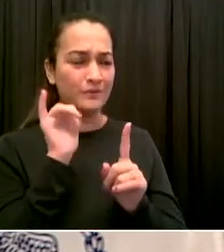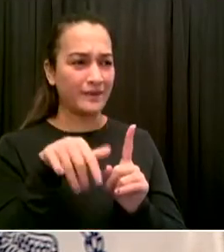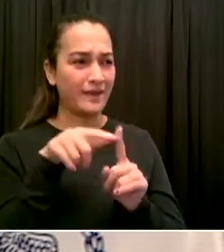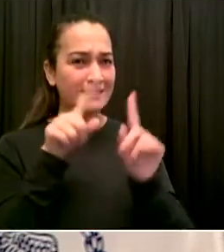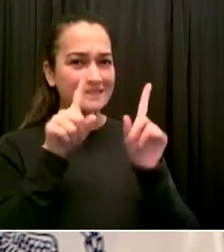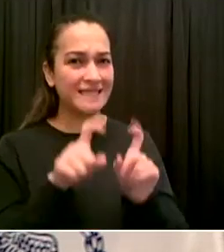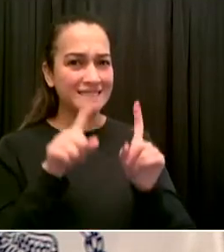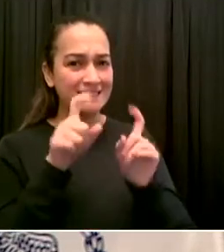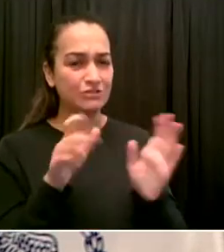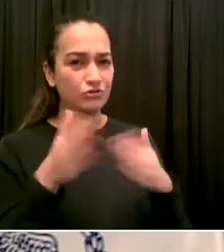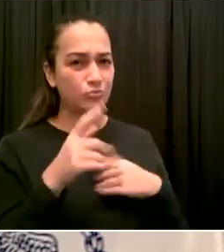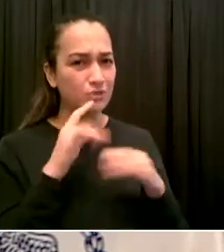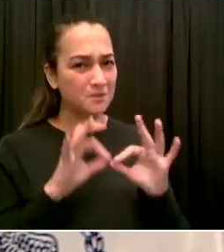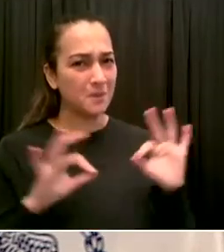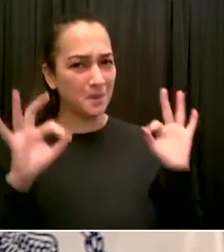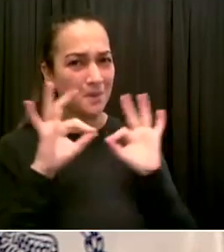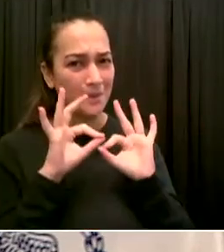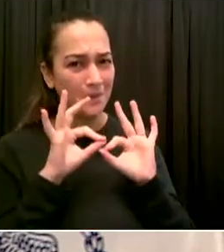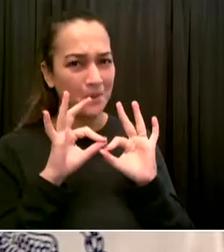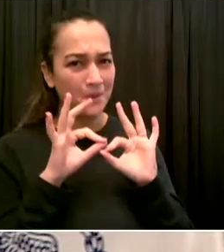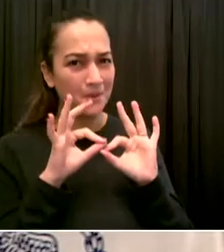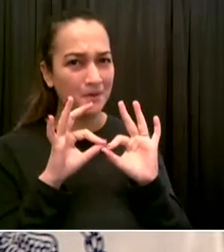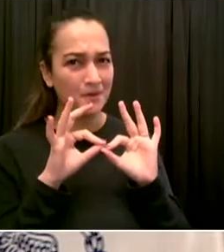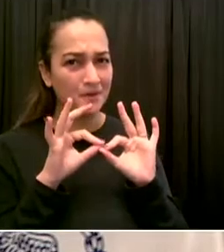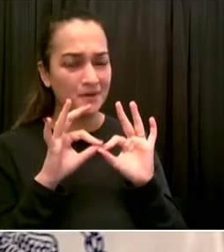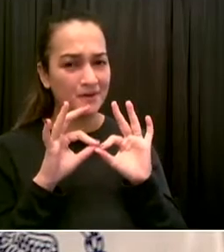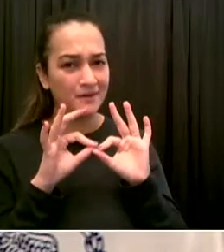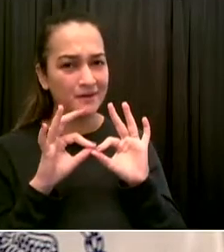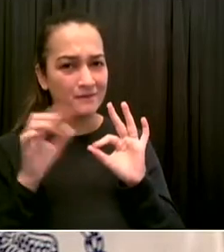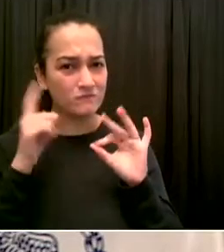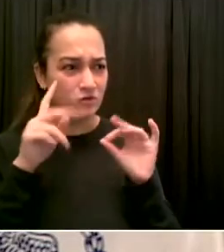CORREATLING POSITIVE CASES ARE MORE LIMITED THIS YEAR,